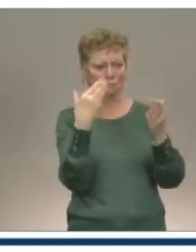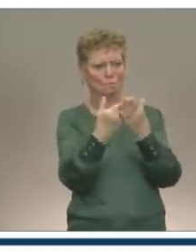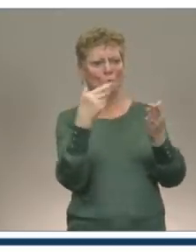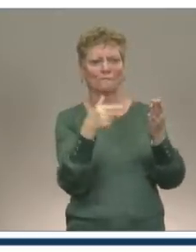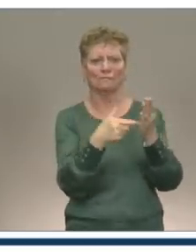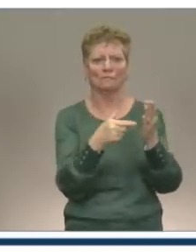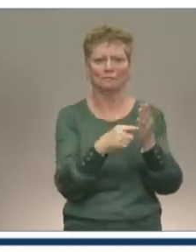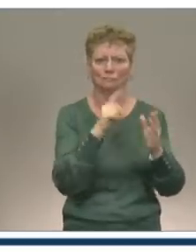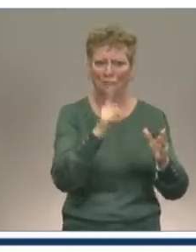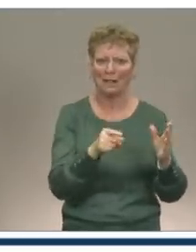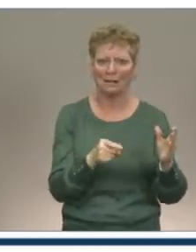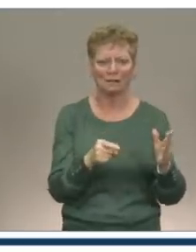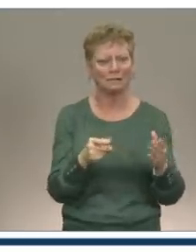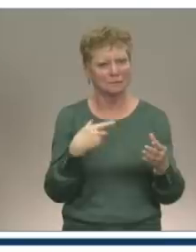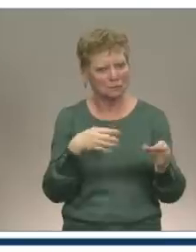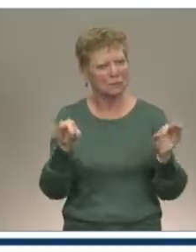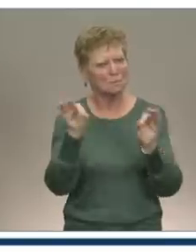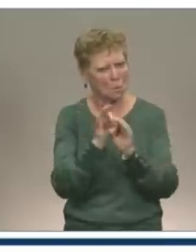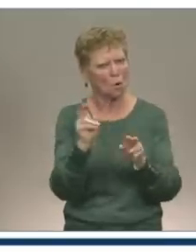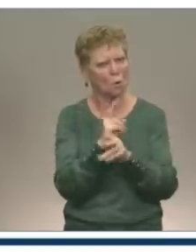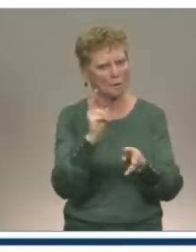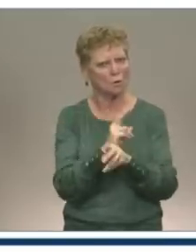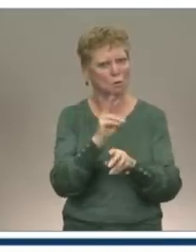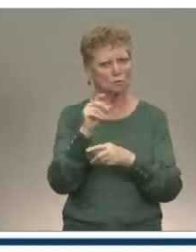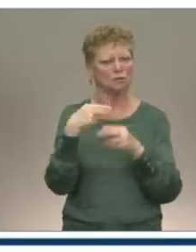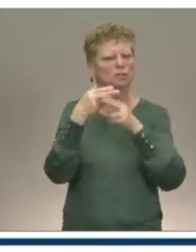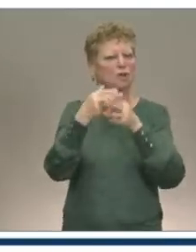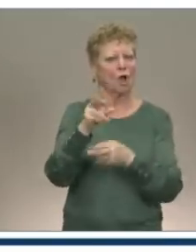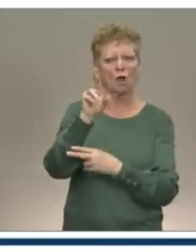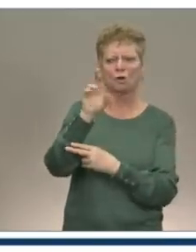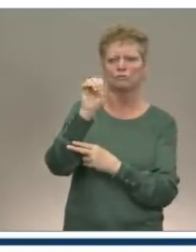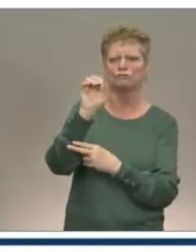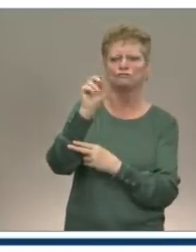it's important that we actually use the reader because that is how we avoid these fraudulent